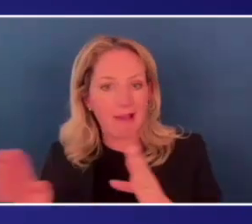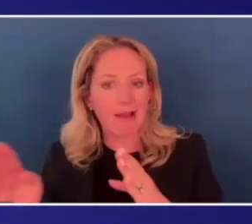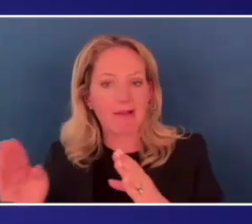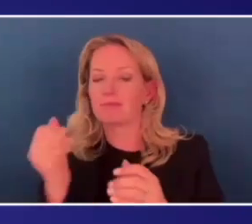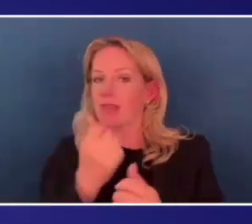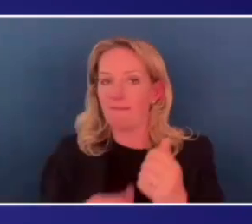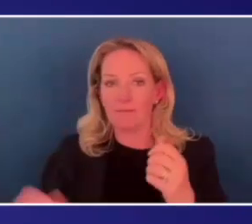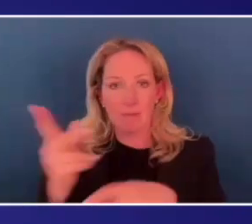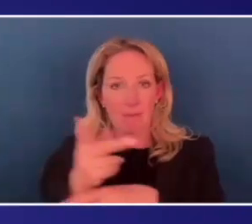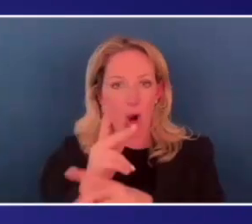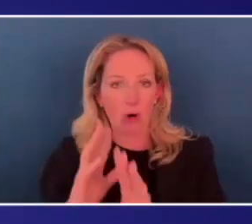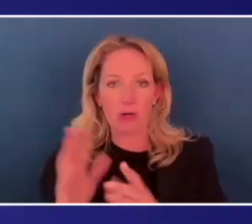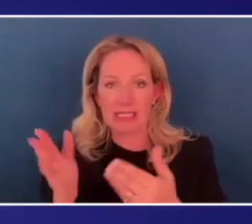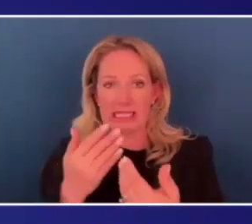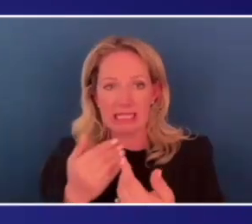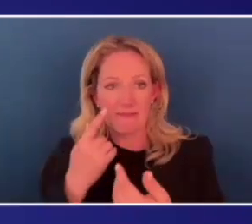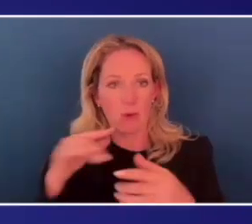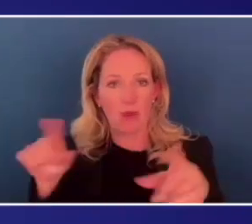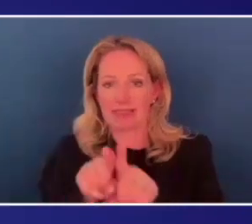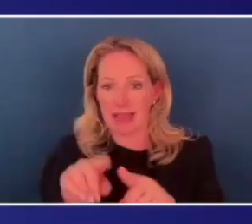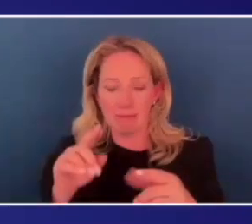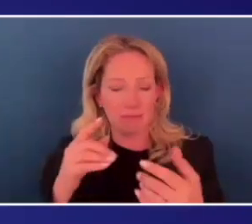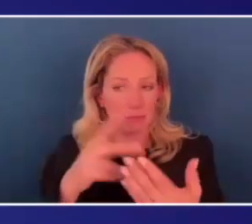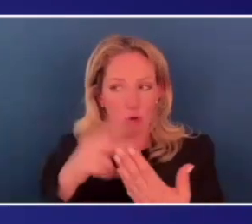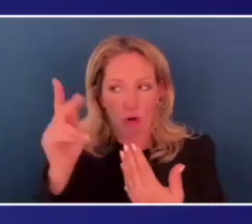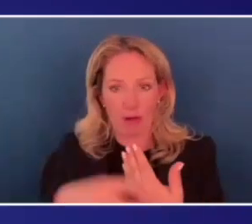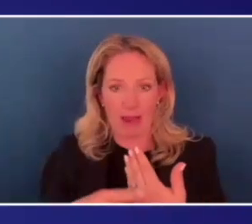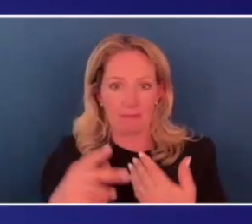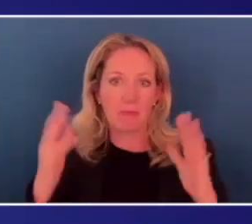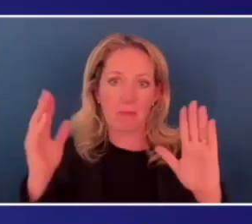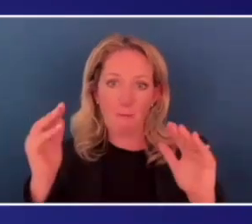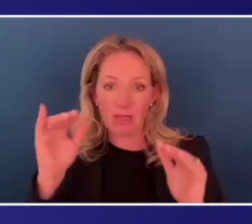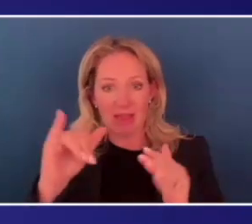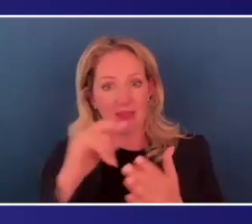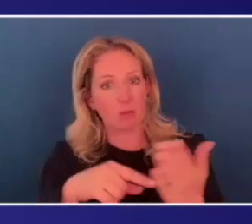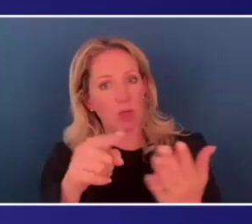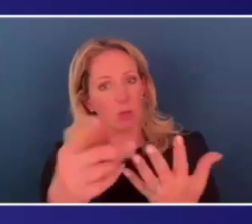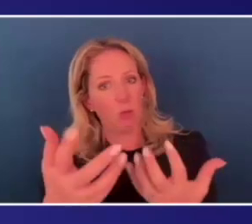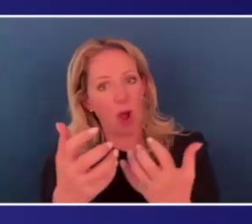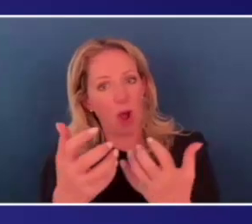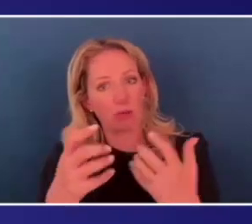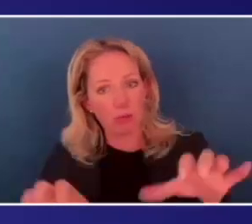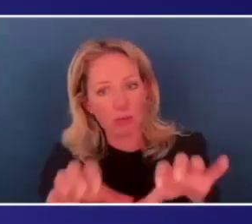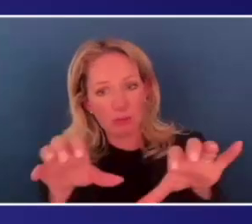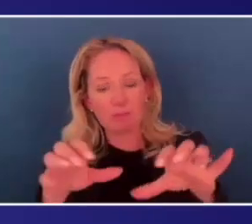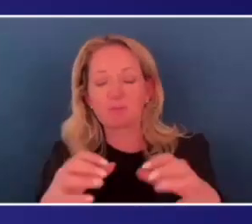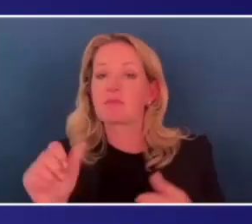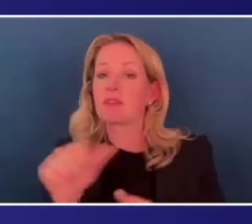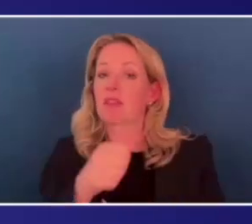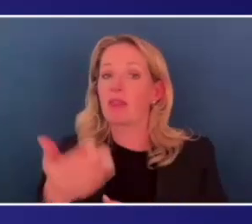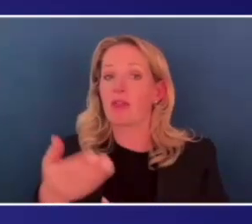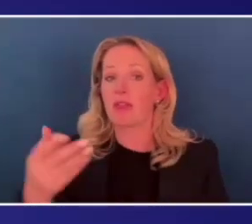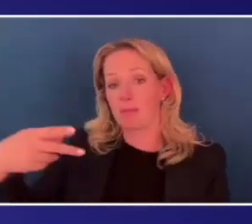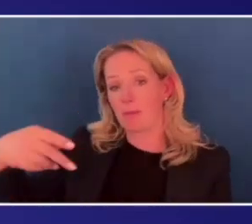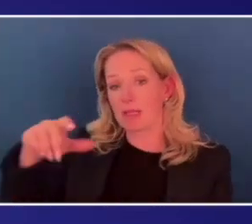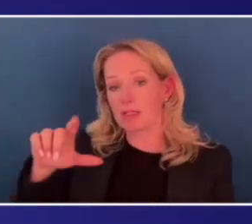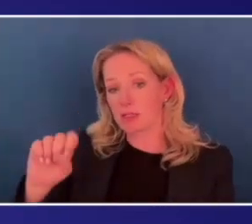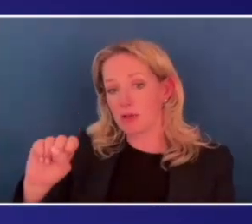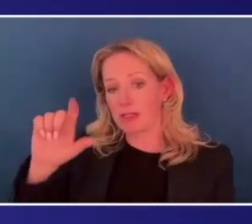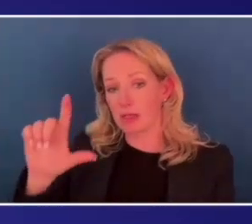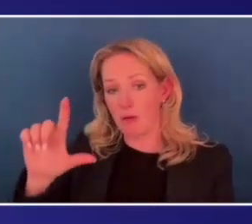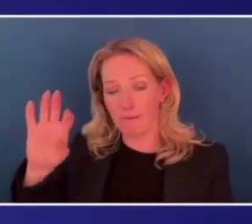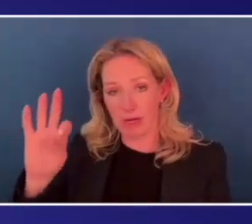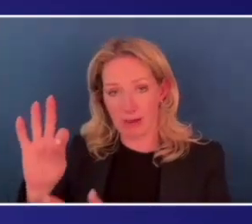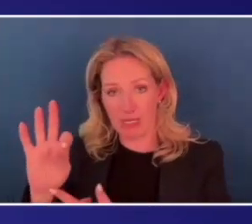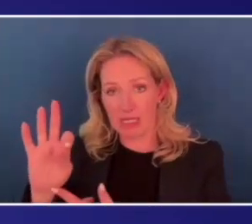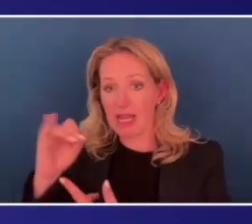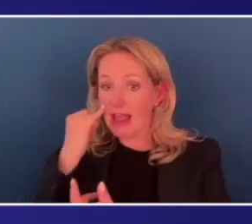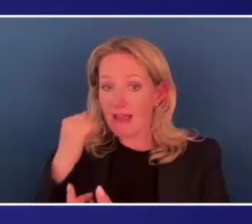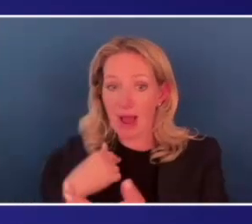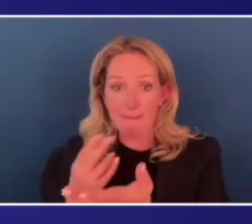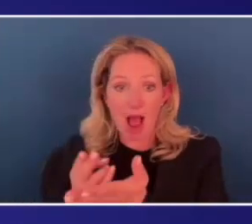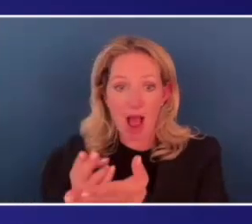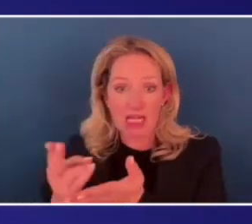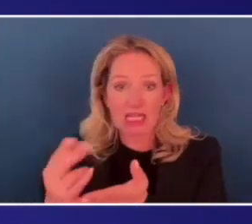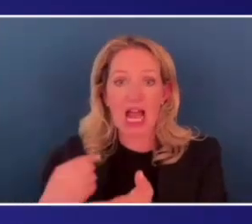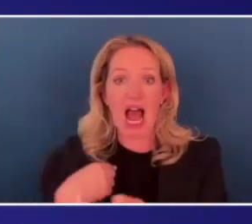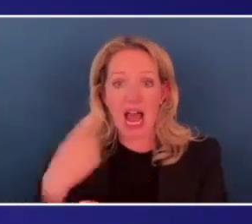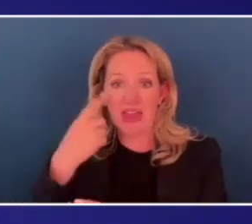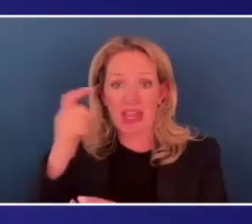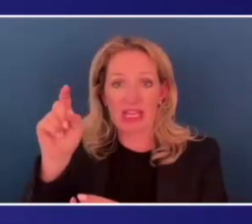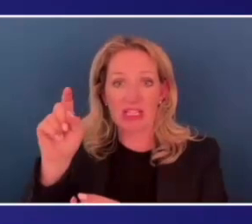The only other thing I would say is public service loan forgiveness. If I'm being honest, I think it should be outside the scope of.